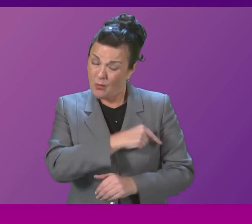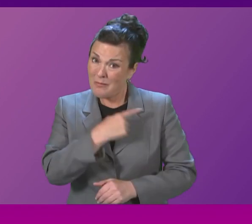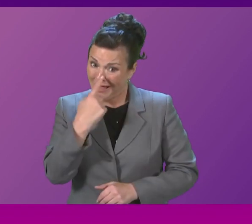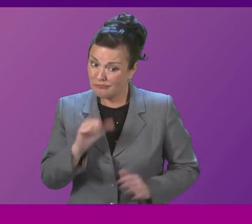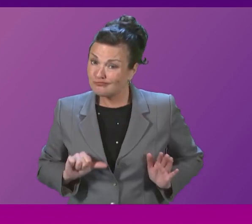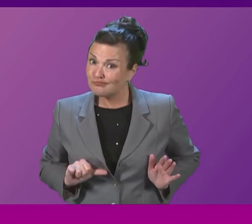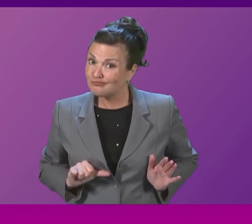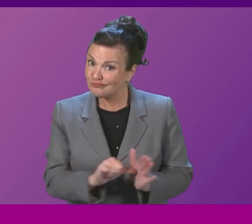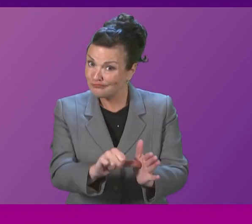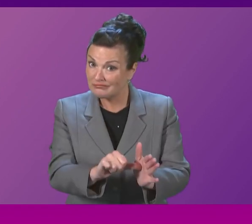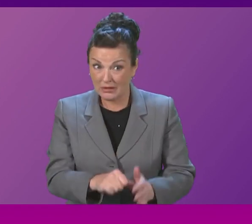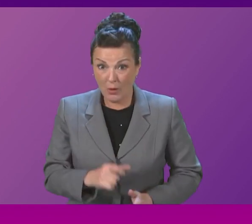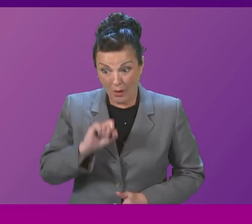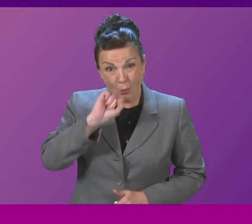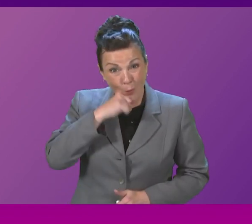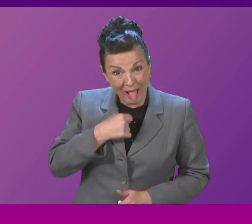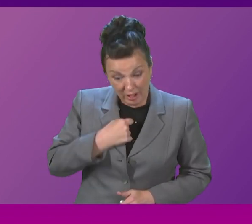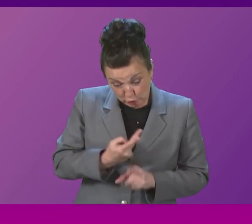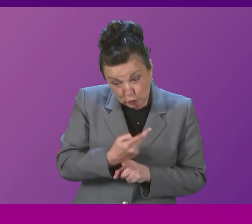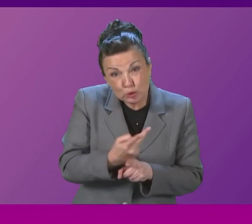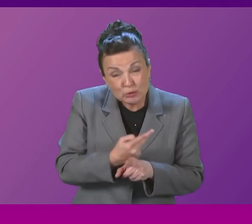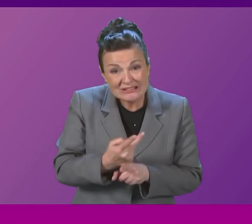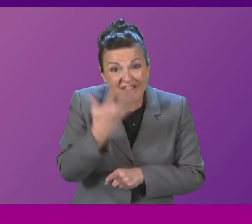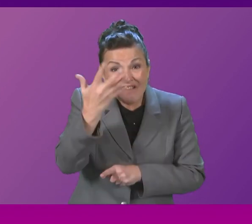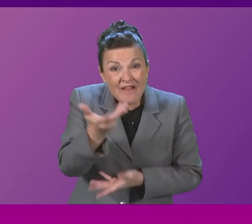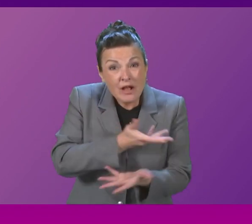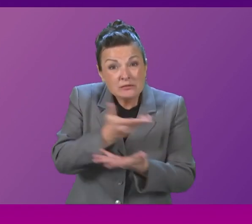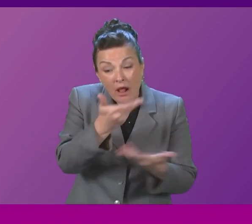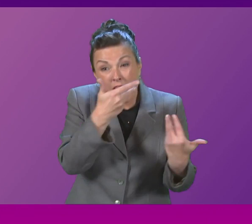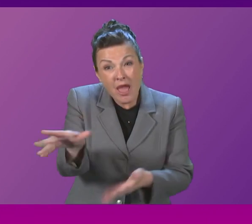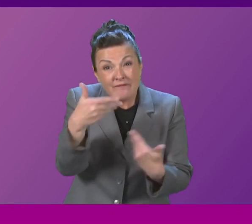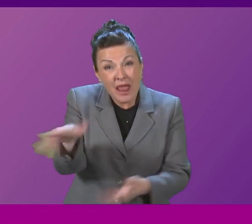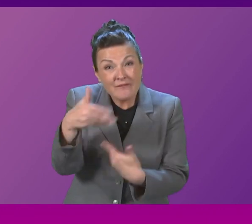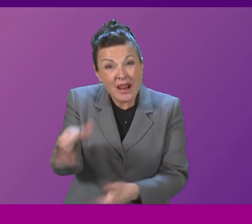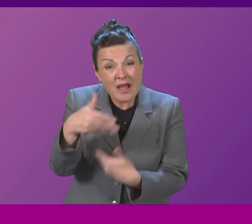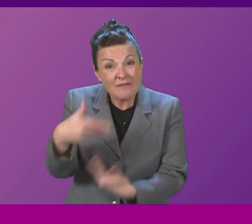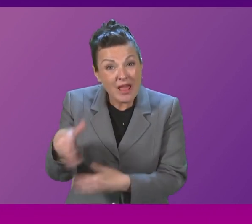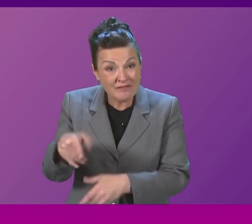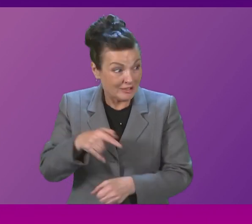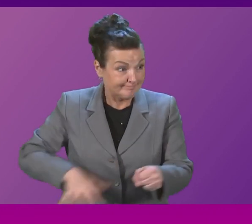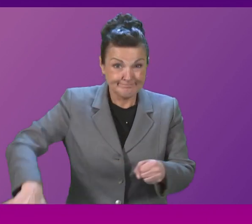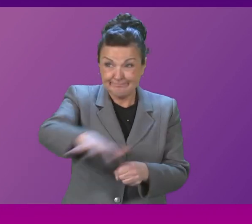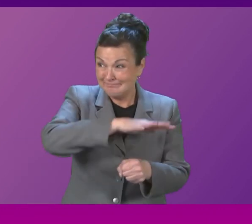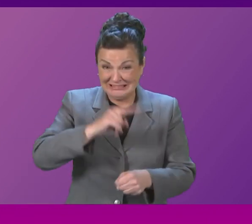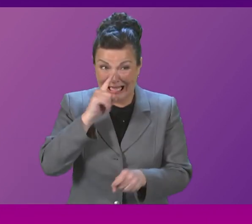with five consultants leaving in the space of two weeks and the facility being described as a “war zone” and a “toxic” environment.